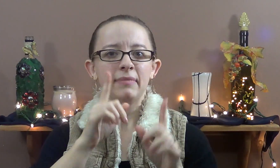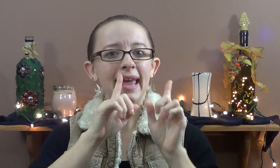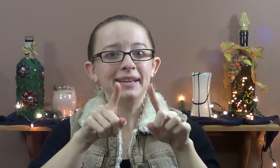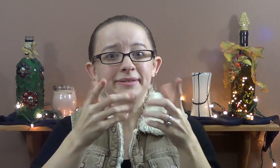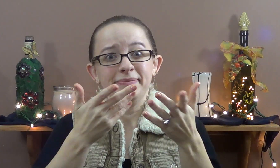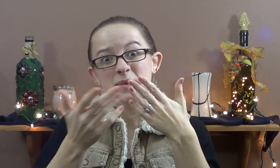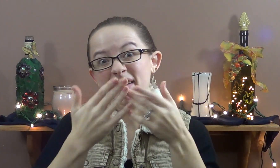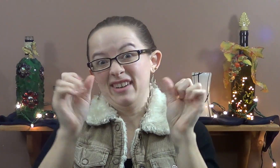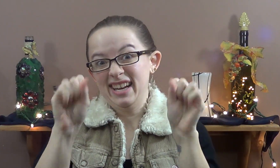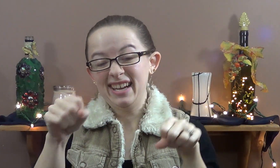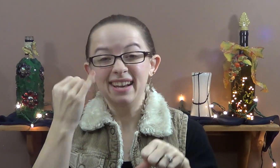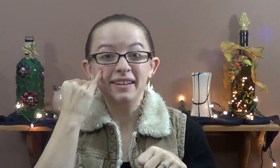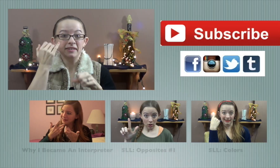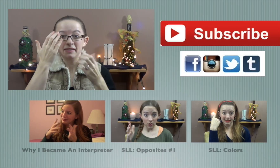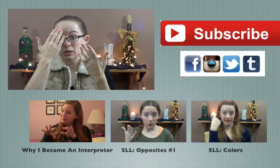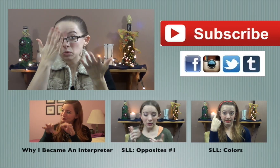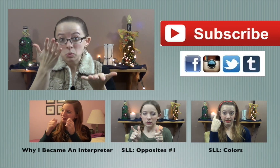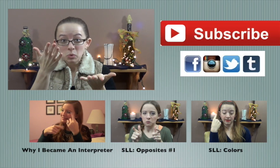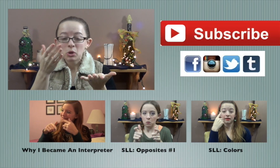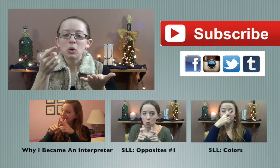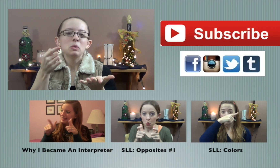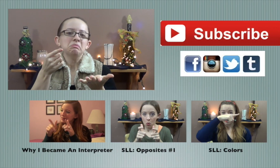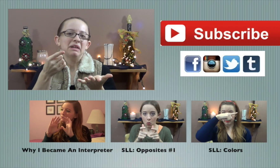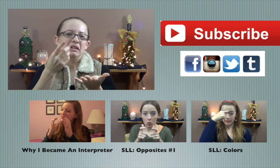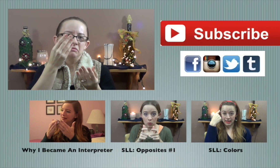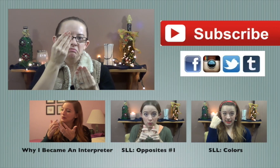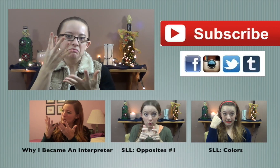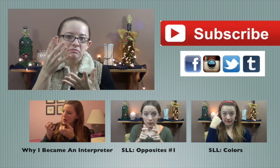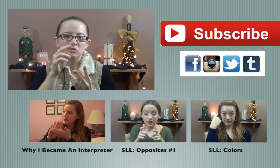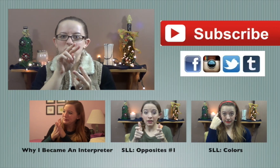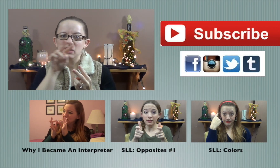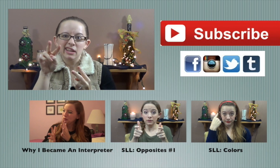as comments below and I'll do my best to answer those if I can. If I don't know,